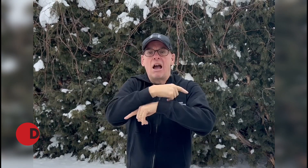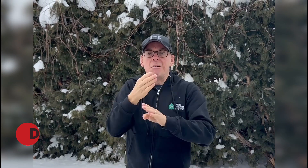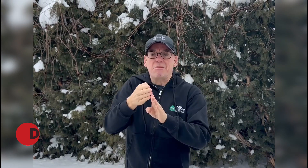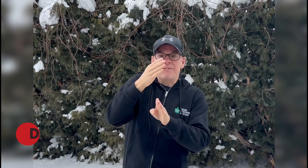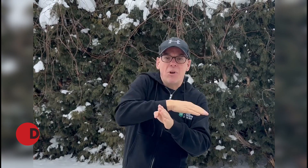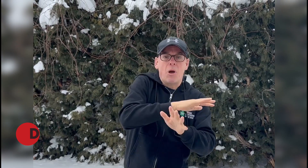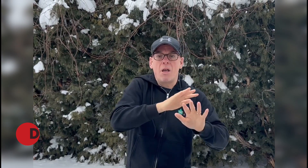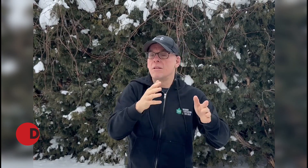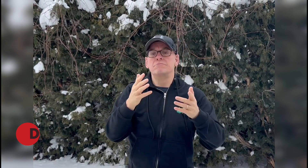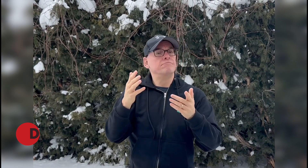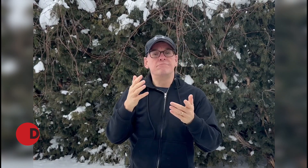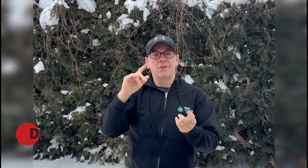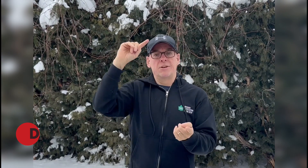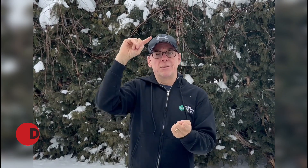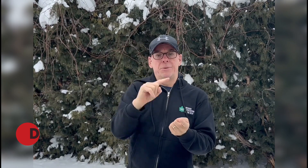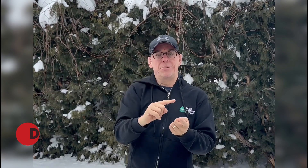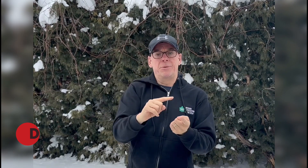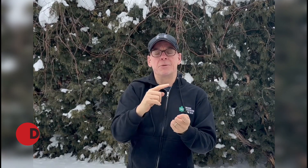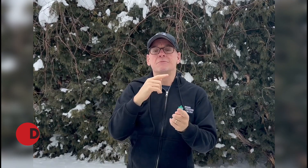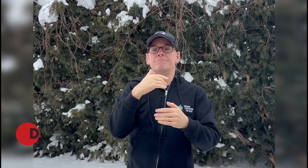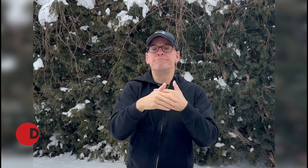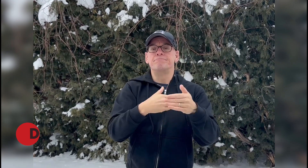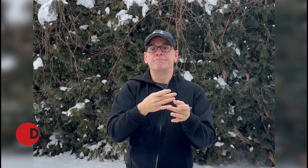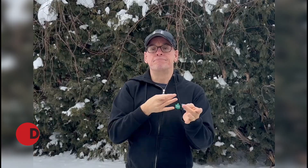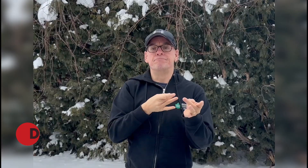a smoother set-up and less time-consuming.